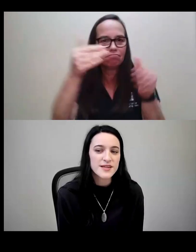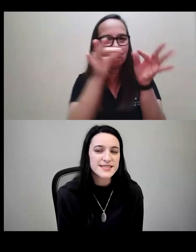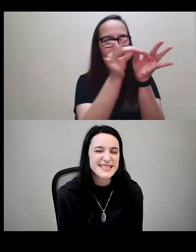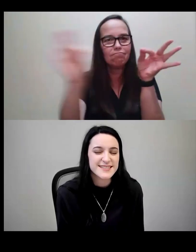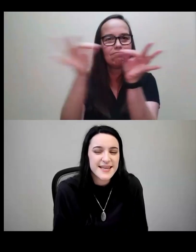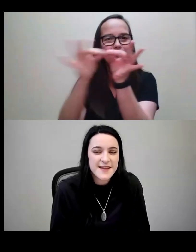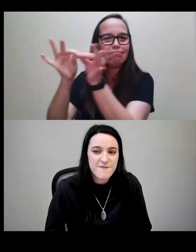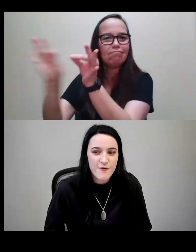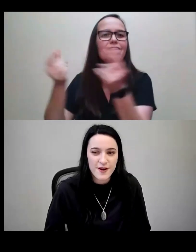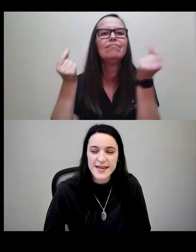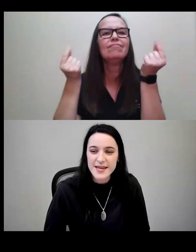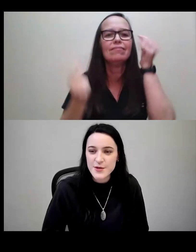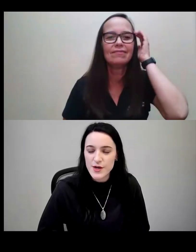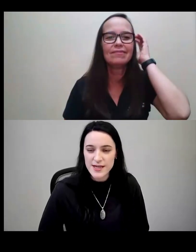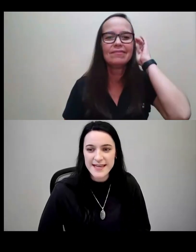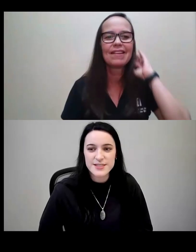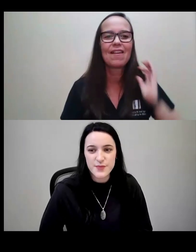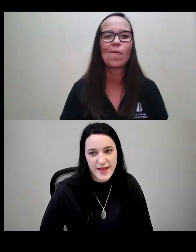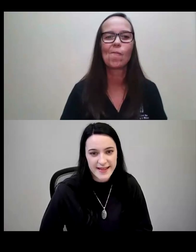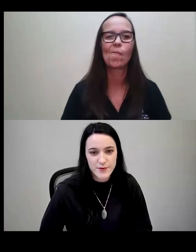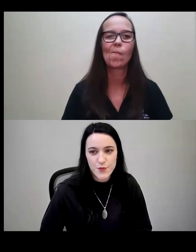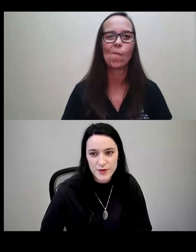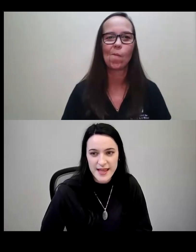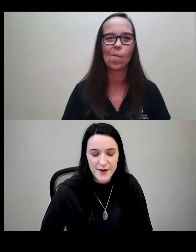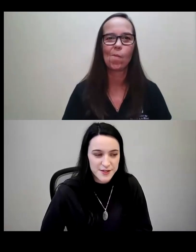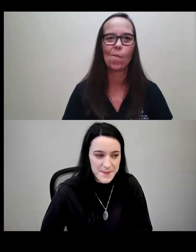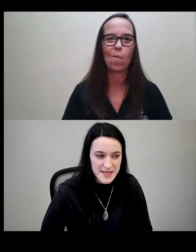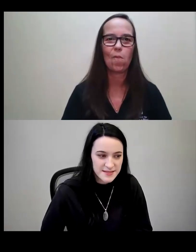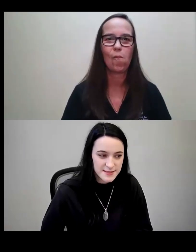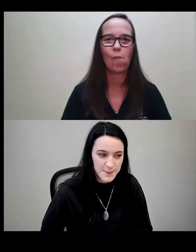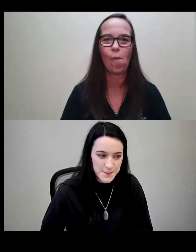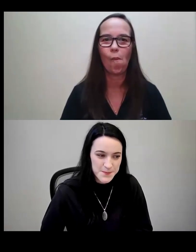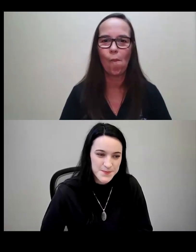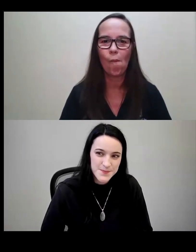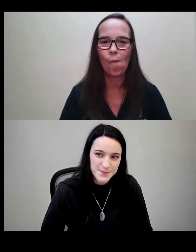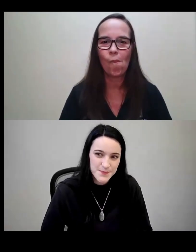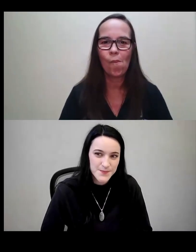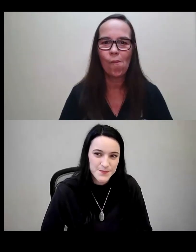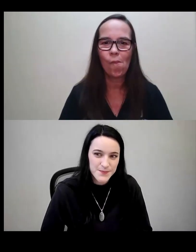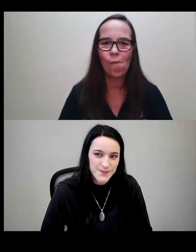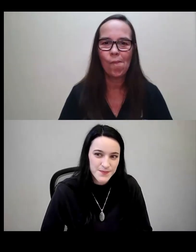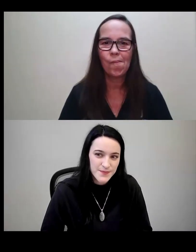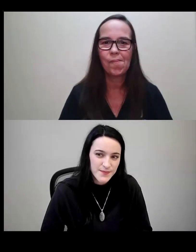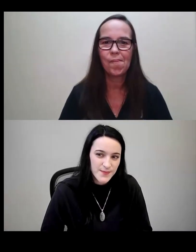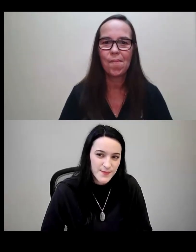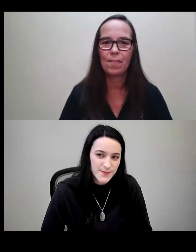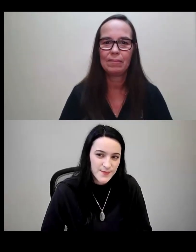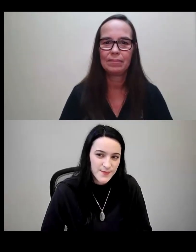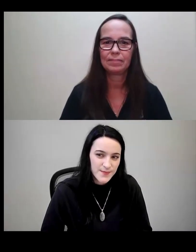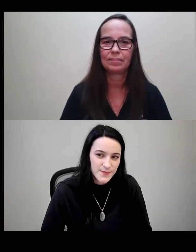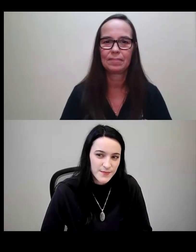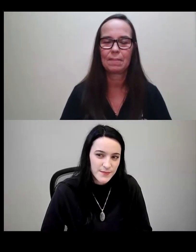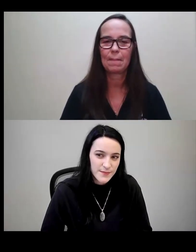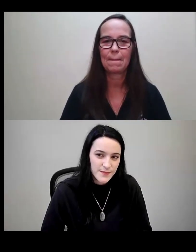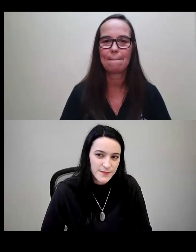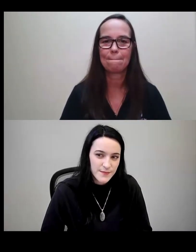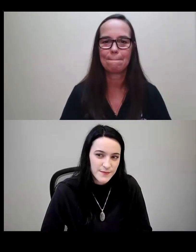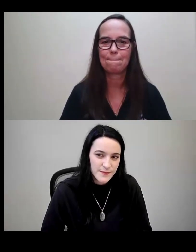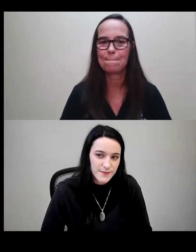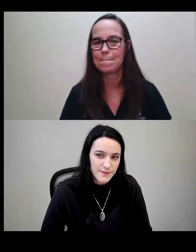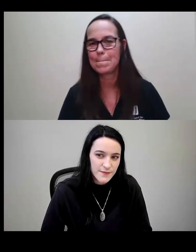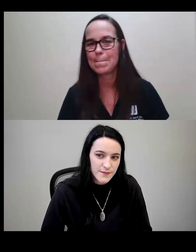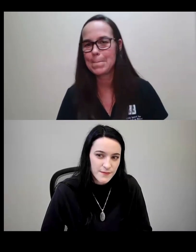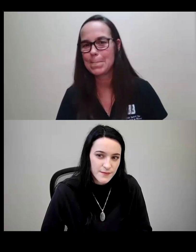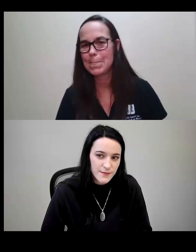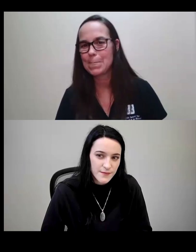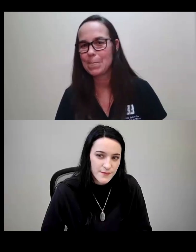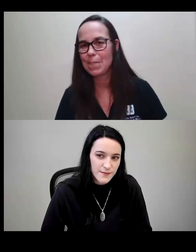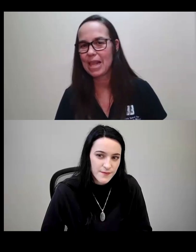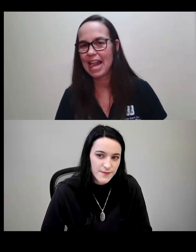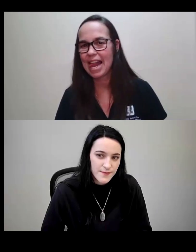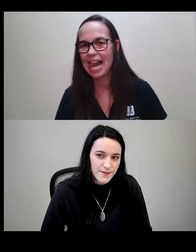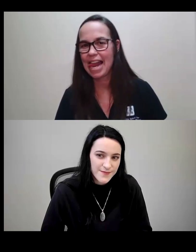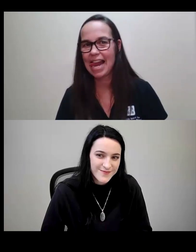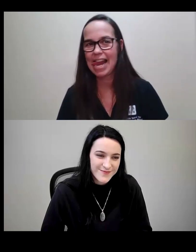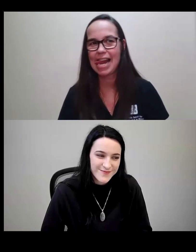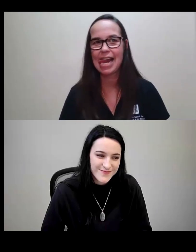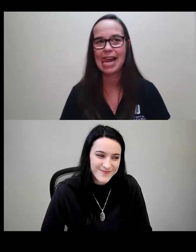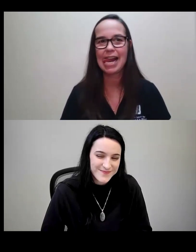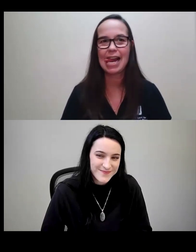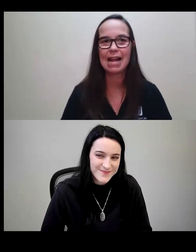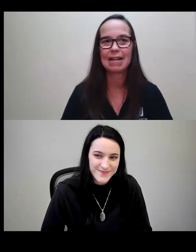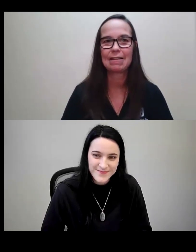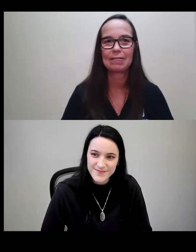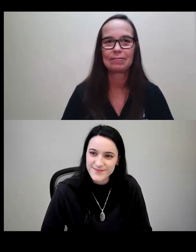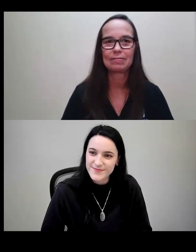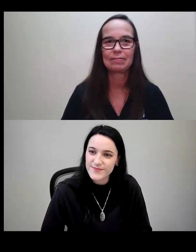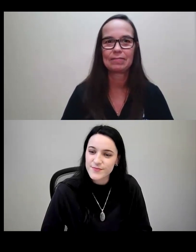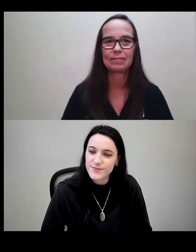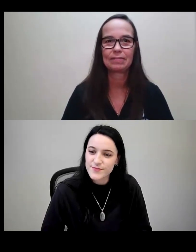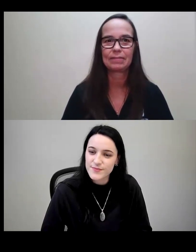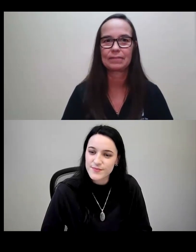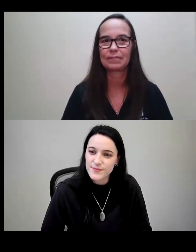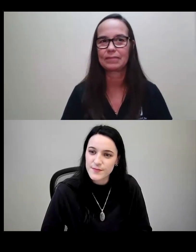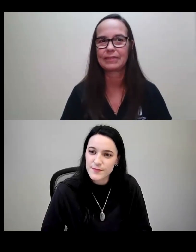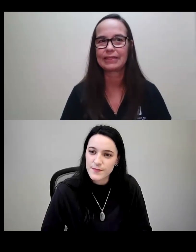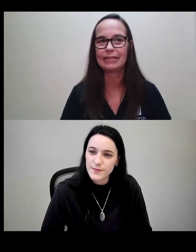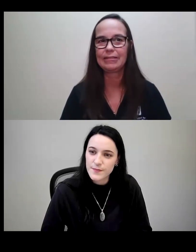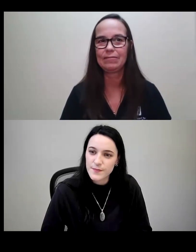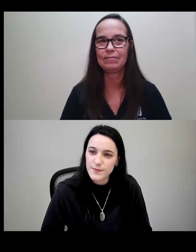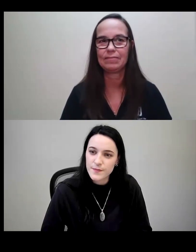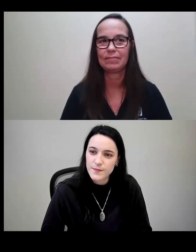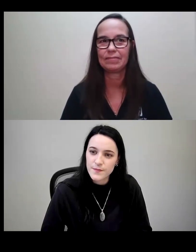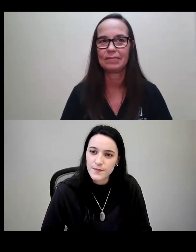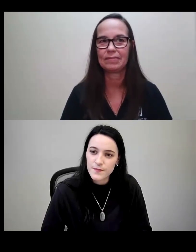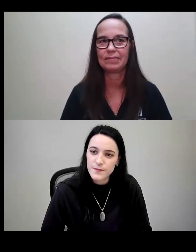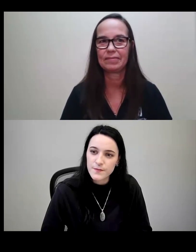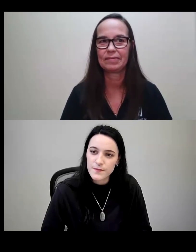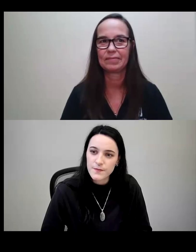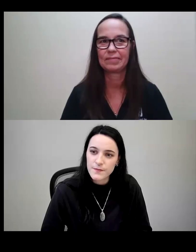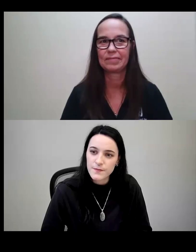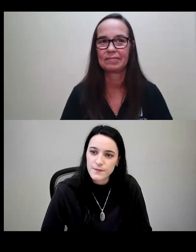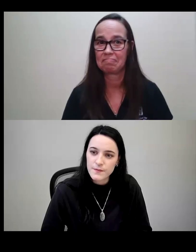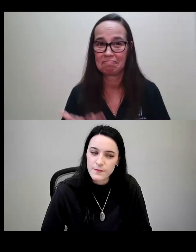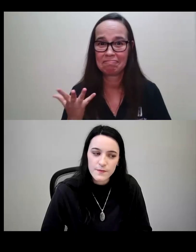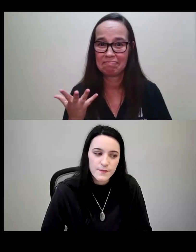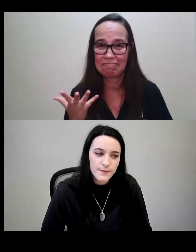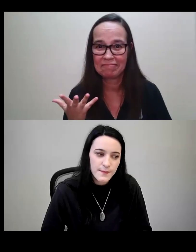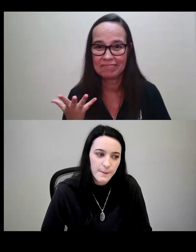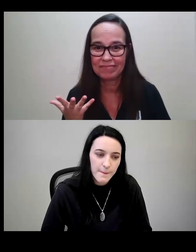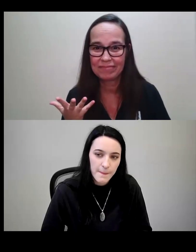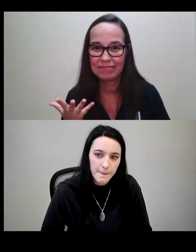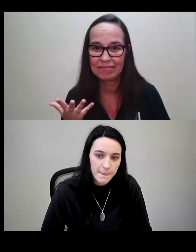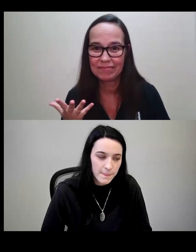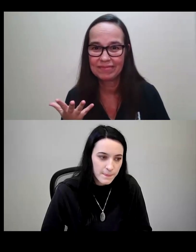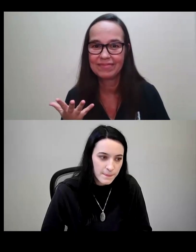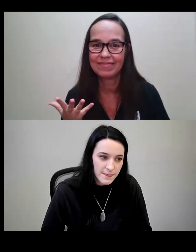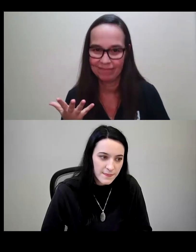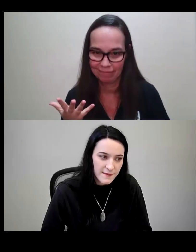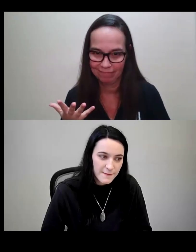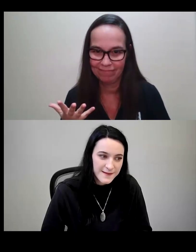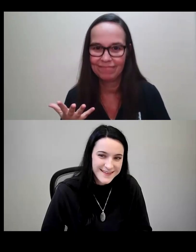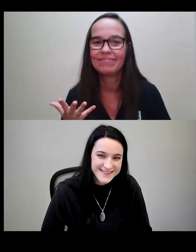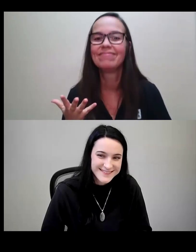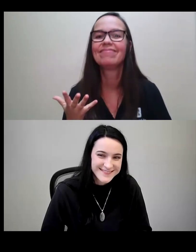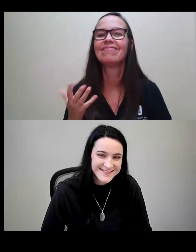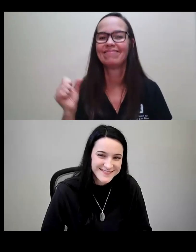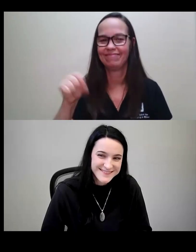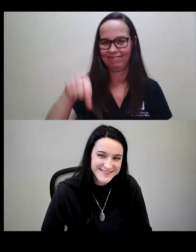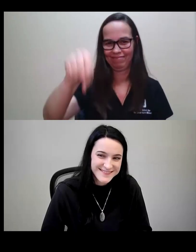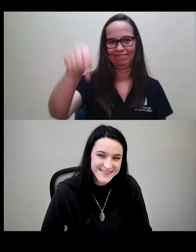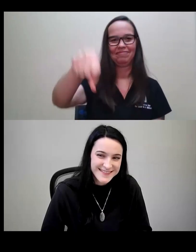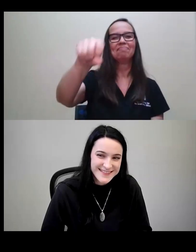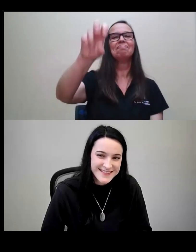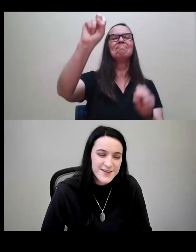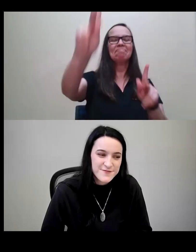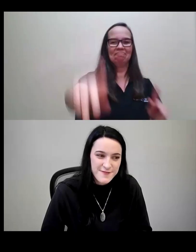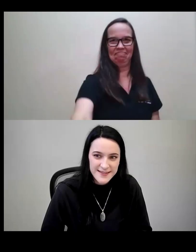but what does it stand for? Can anyone explain what the acronym means?